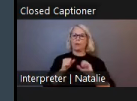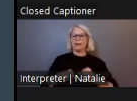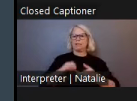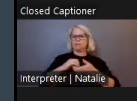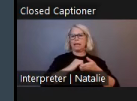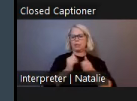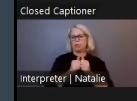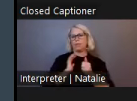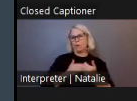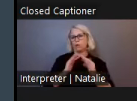community partners.